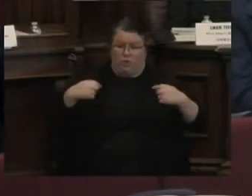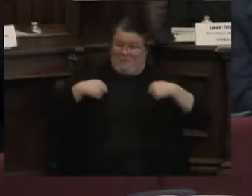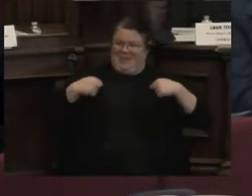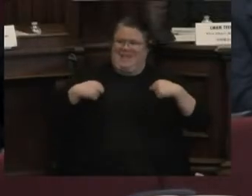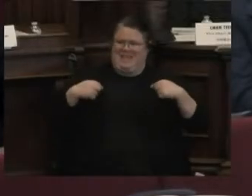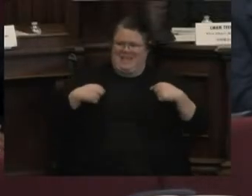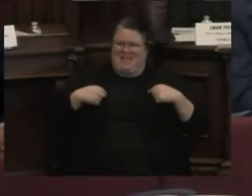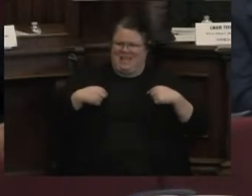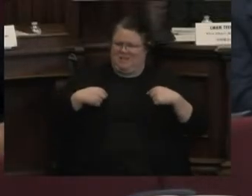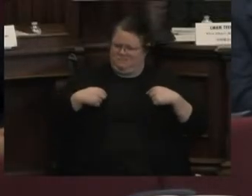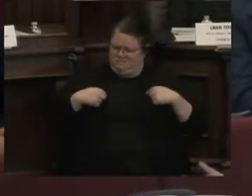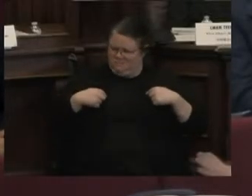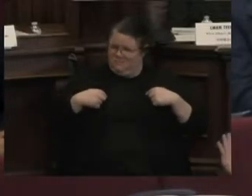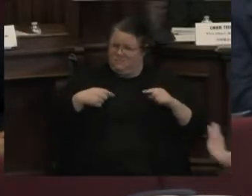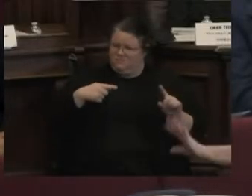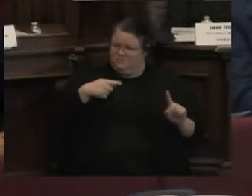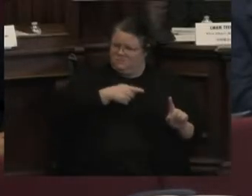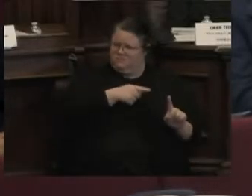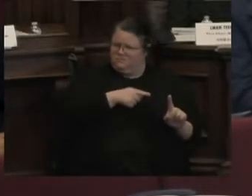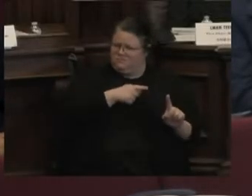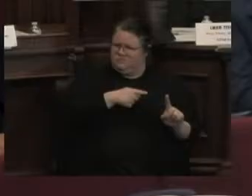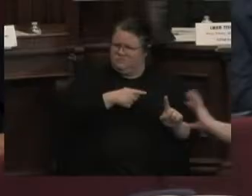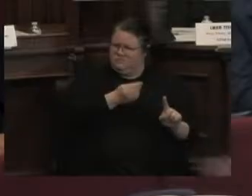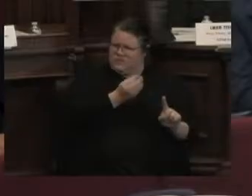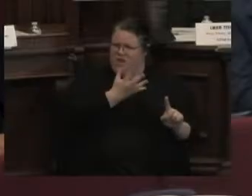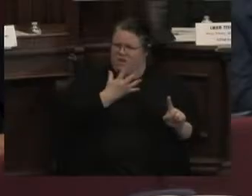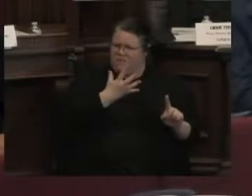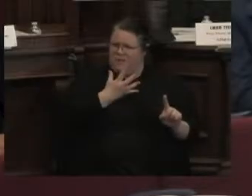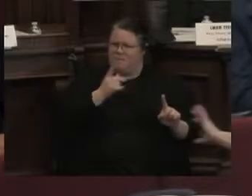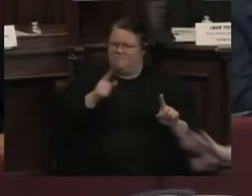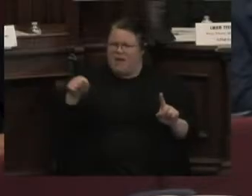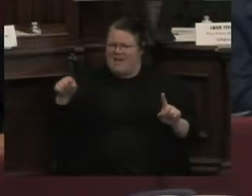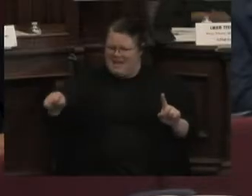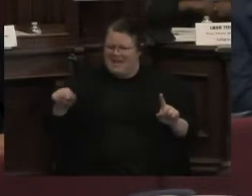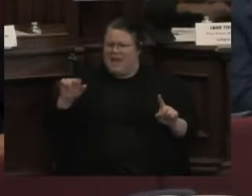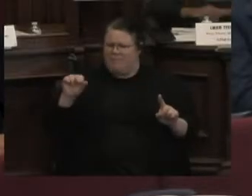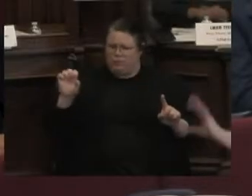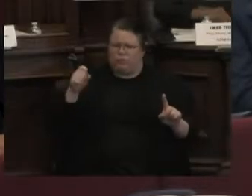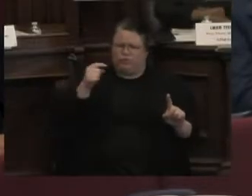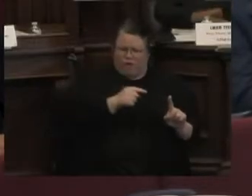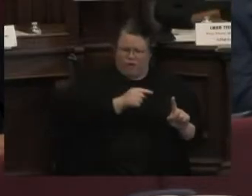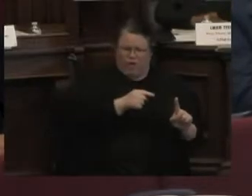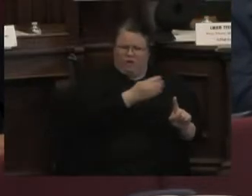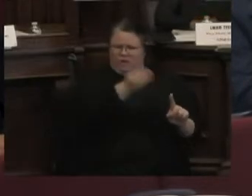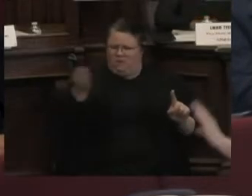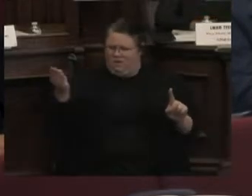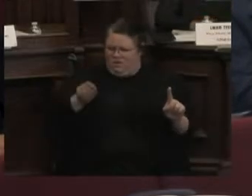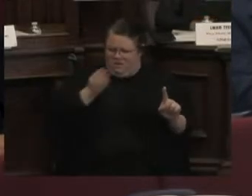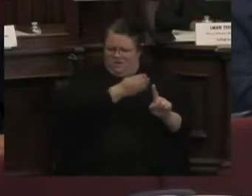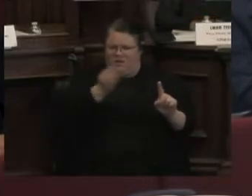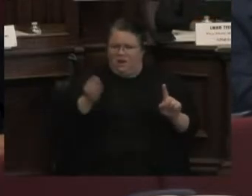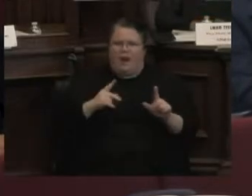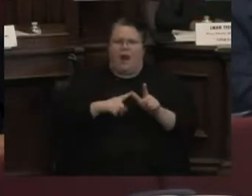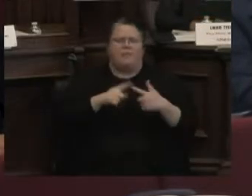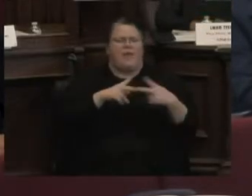translating for her is her abuser. So how do you know what she's saying? How do you know